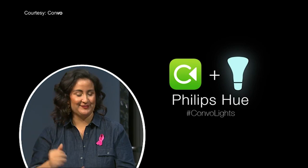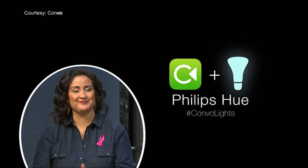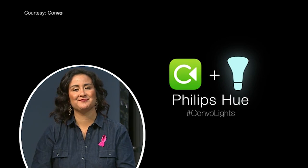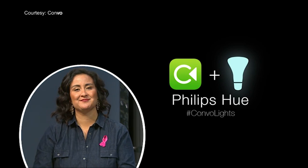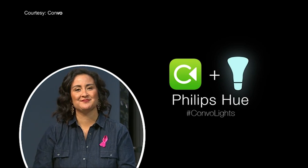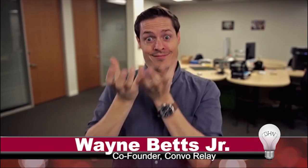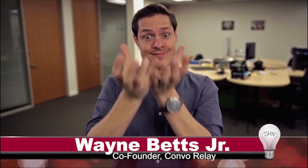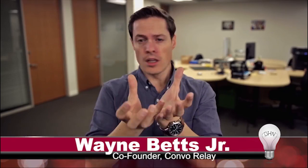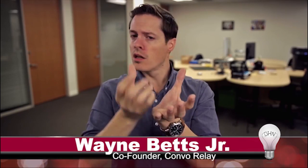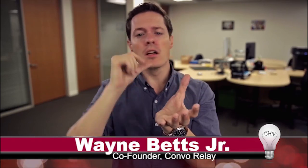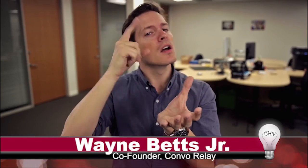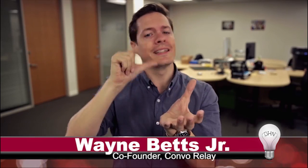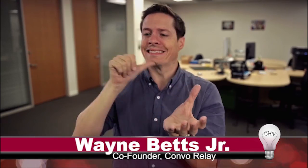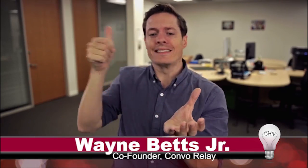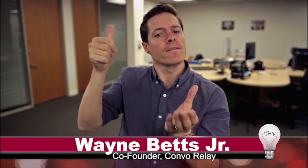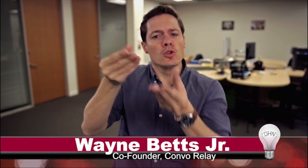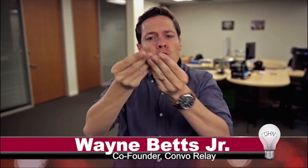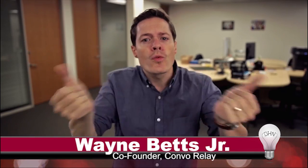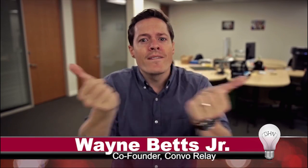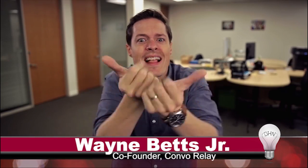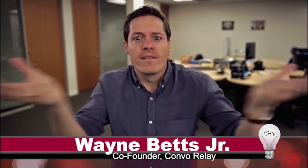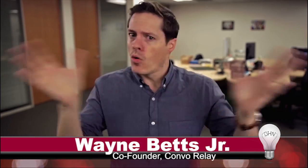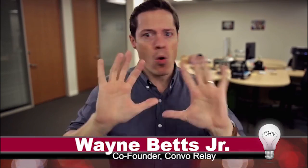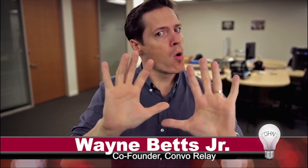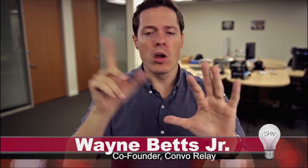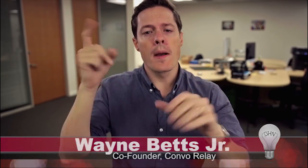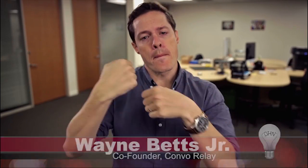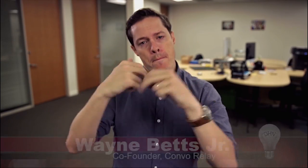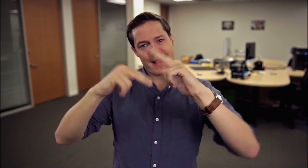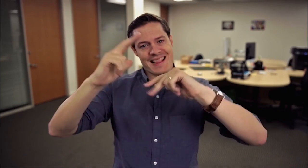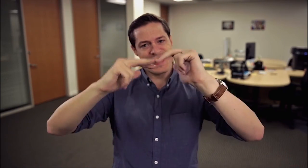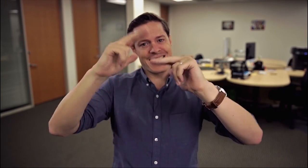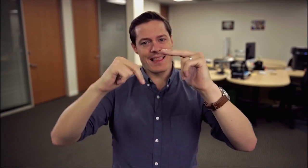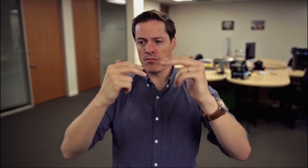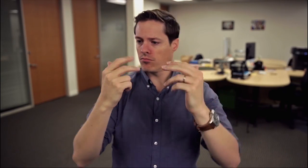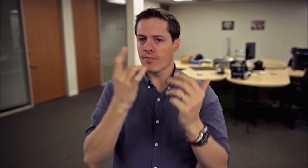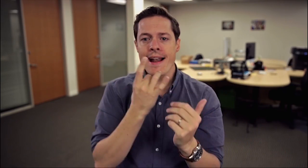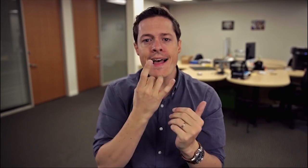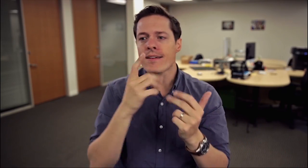Wayne: “They weren’t sure exactly what problems it might solve but they built the